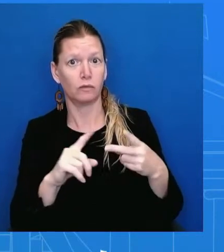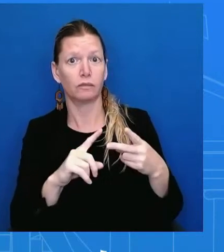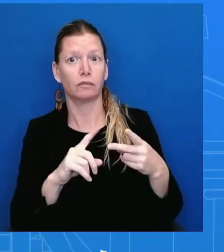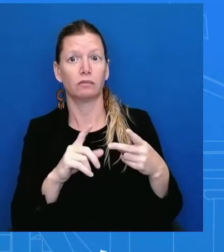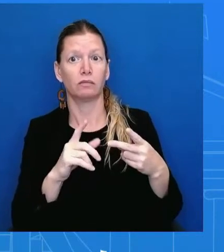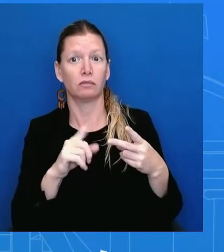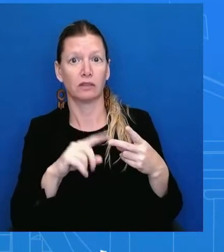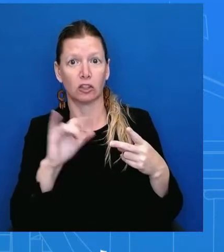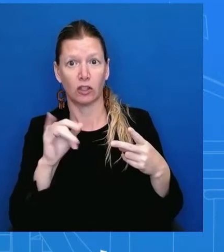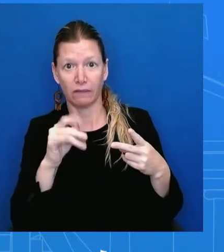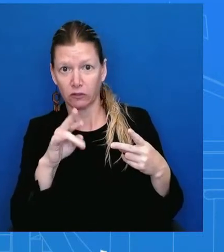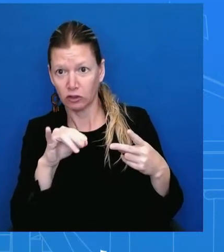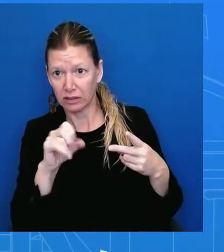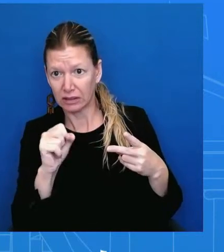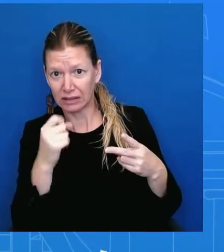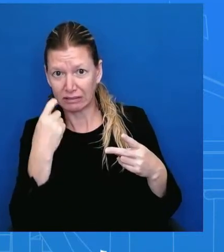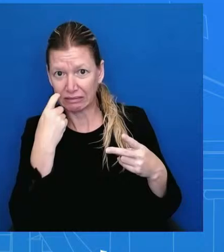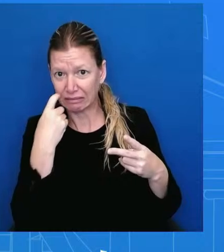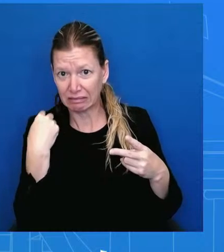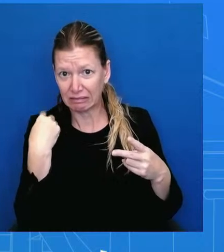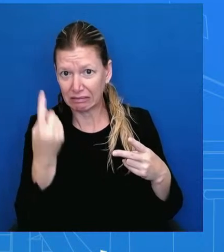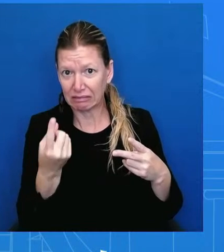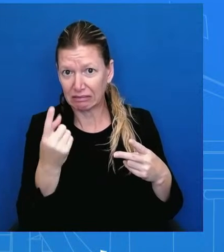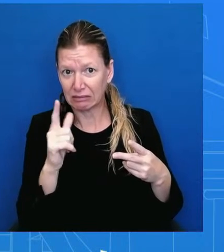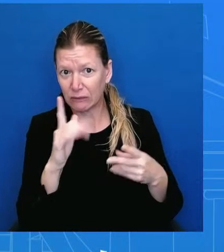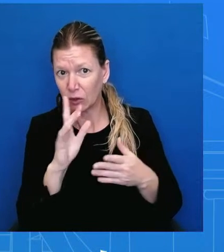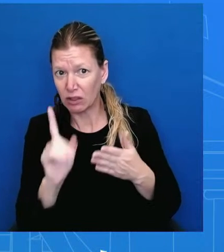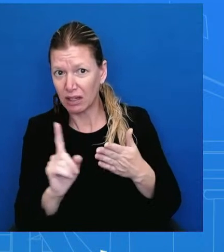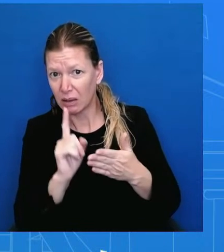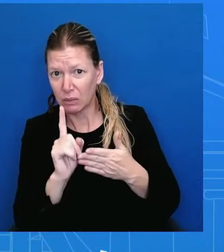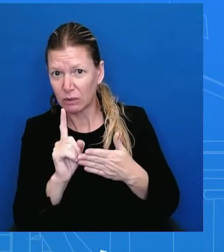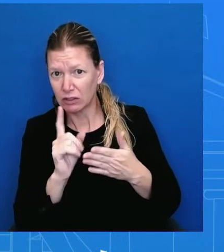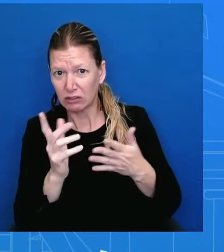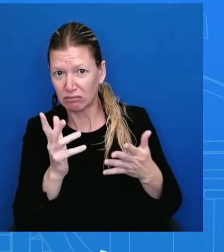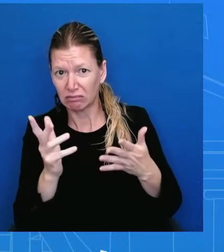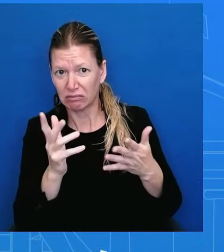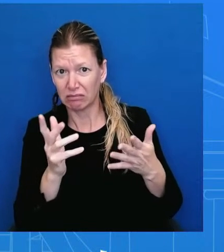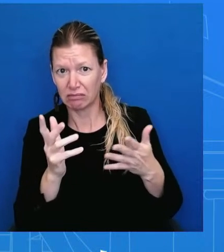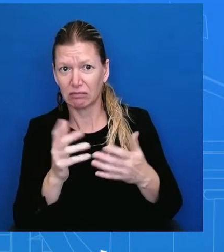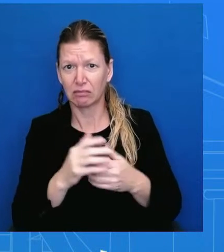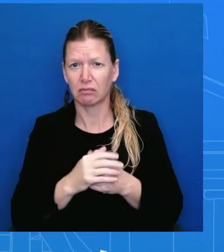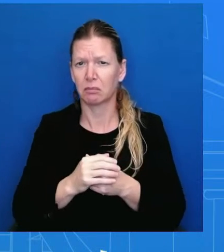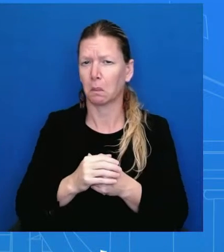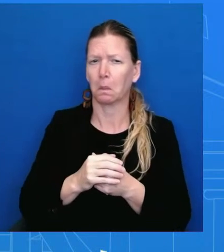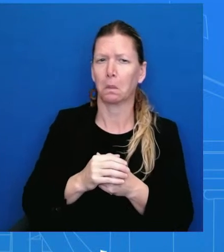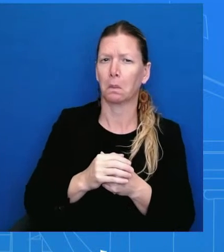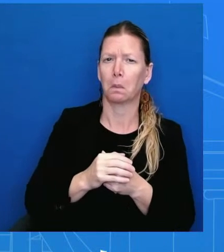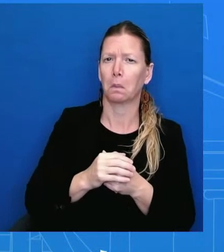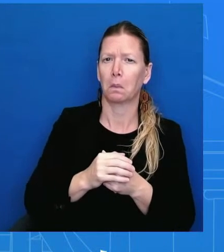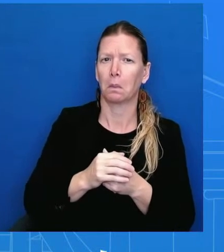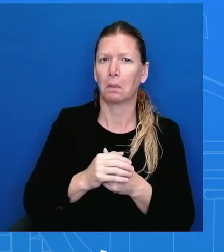Ms. Jean-Pierre: I hear you. We shared that just last week -- that the president spoke to the leadership, I -- obviously on the Democratic side. The Press: Has he spoken to them since yesterday?